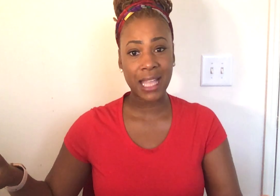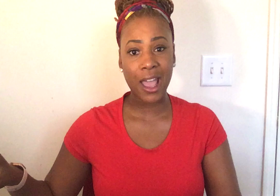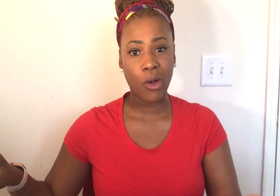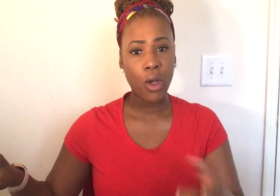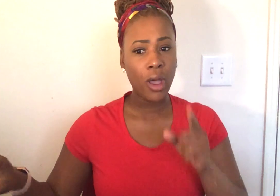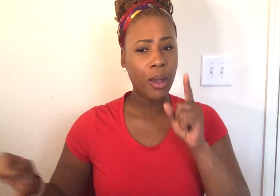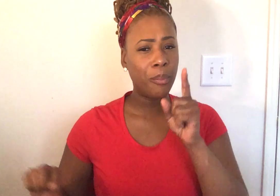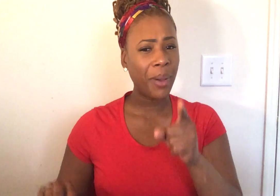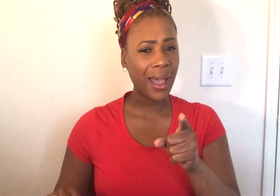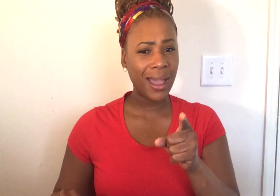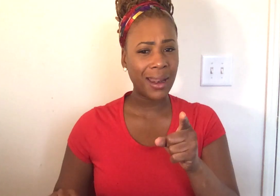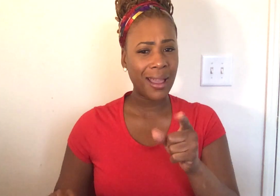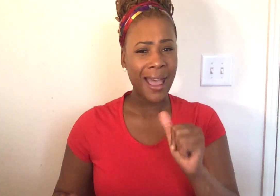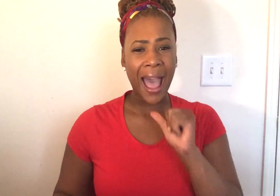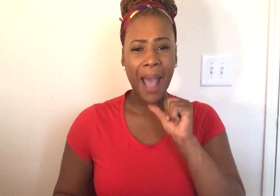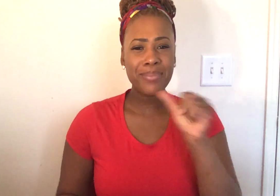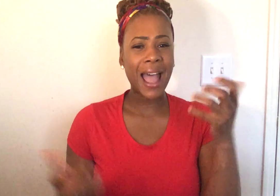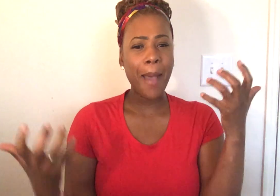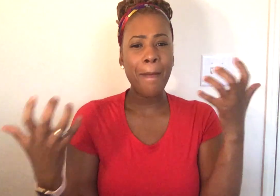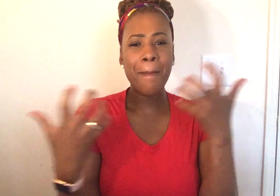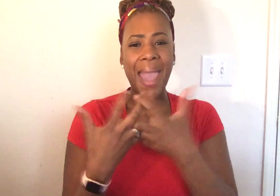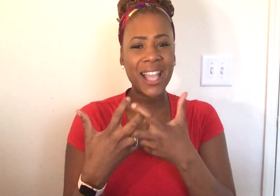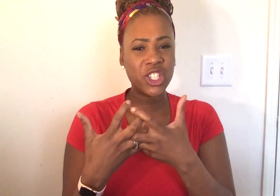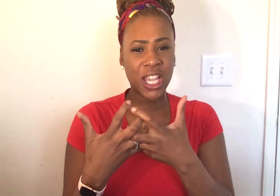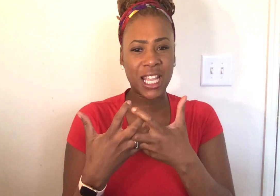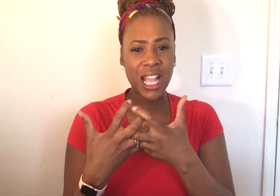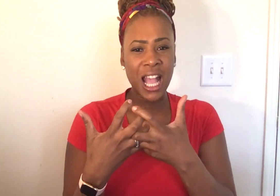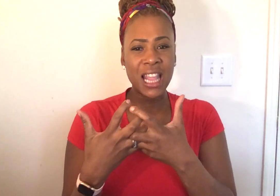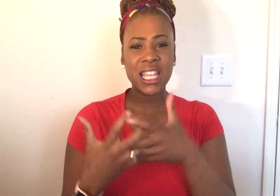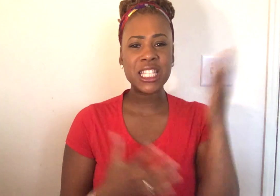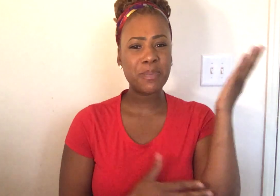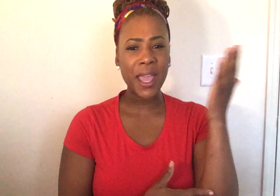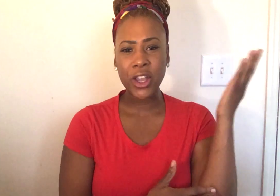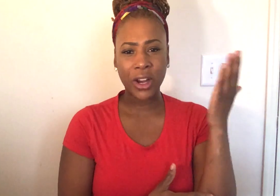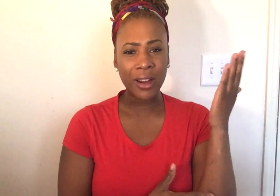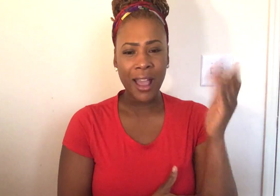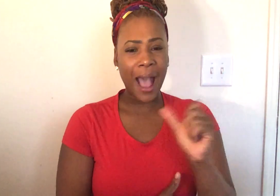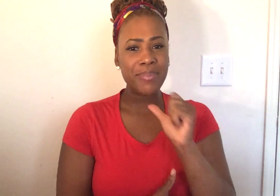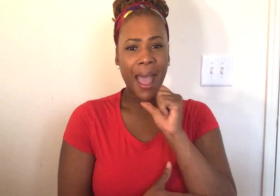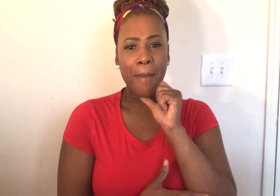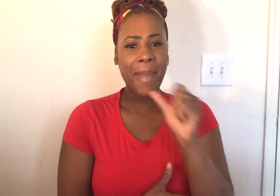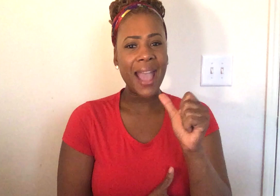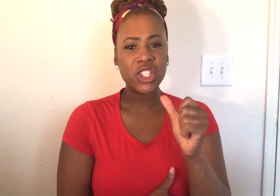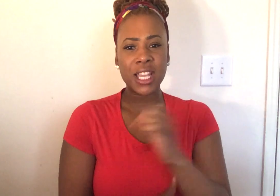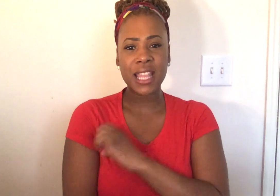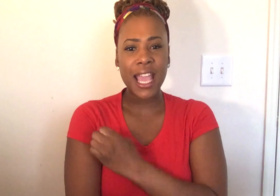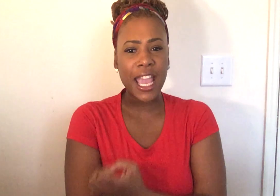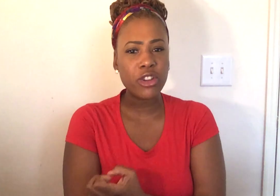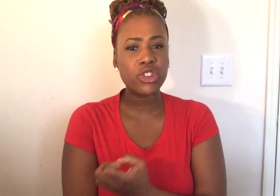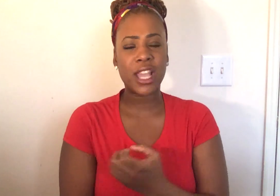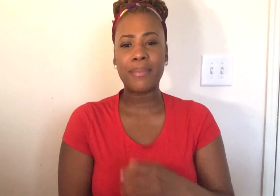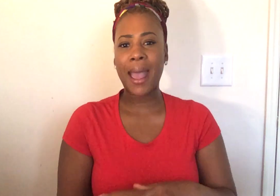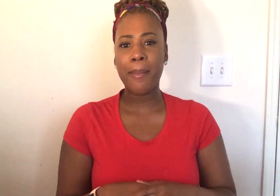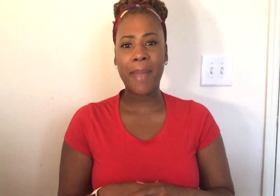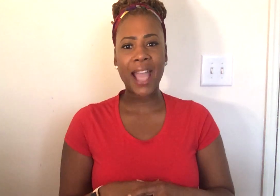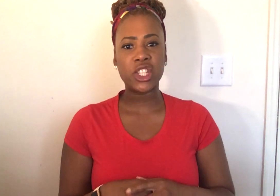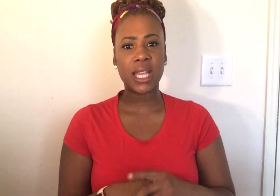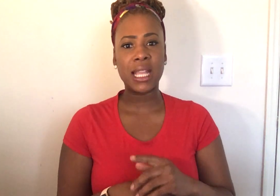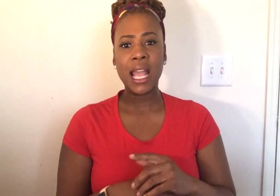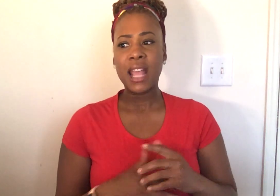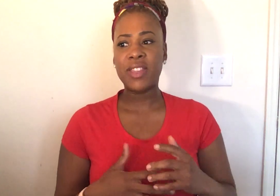but I'm not matching the speaker I'm not matching the energy I'm not matching the